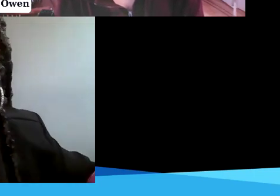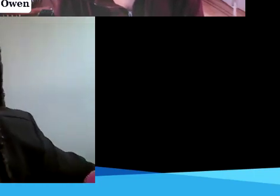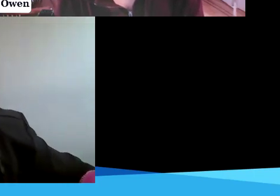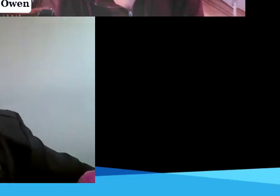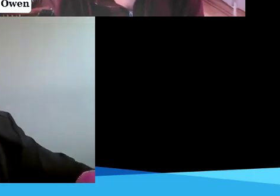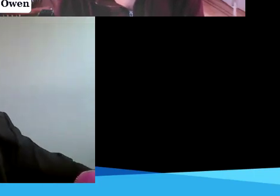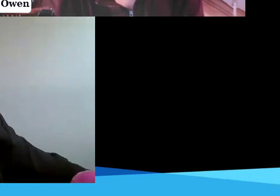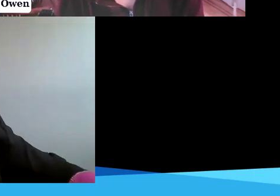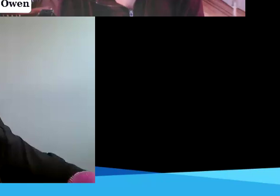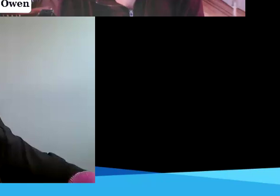Thank you.